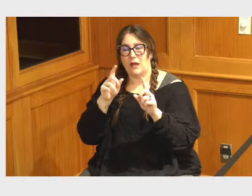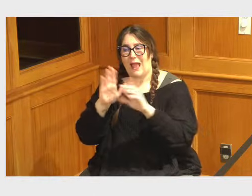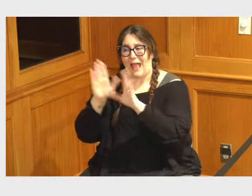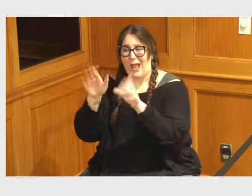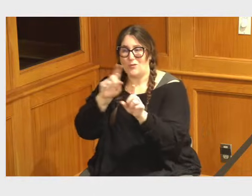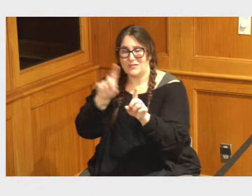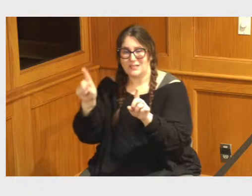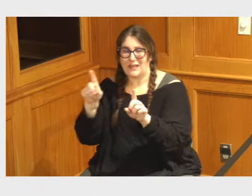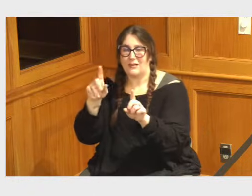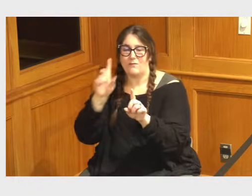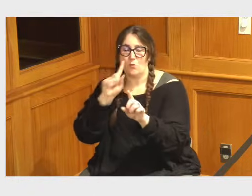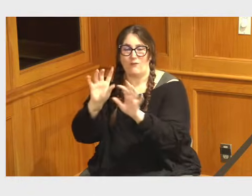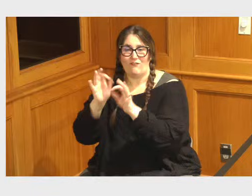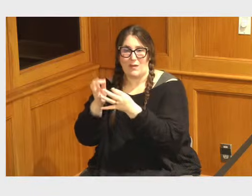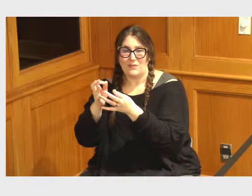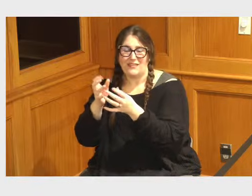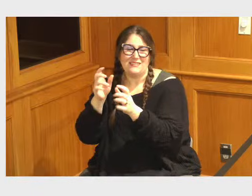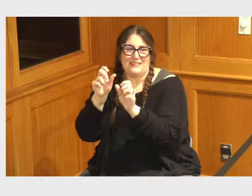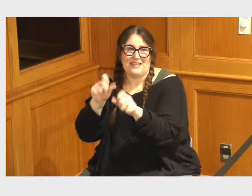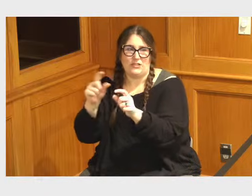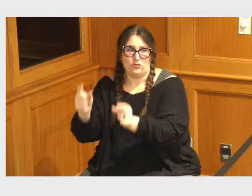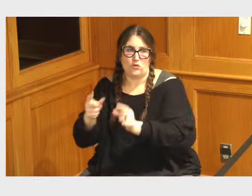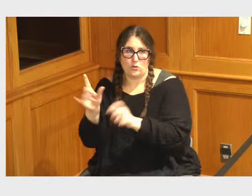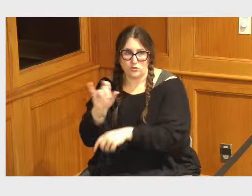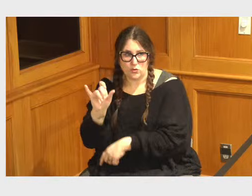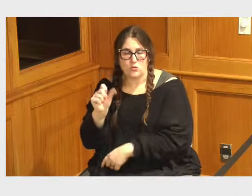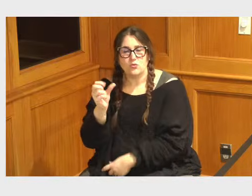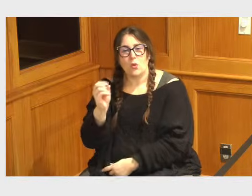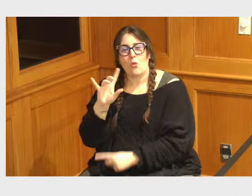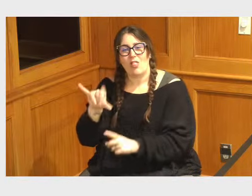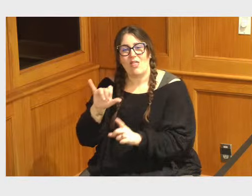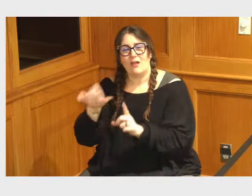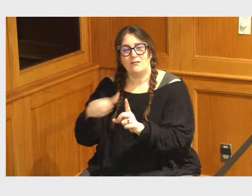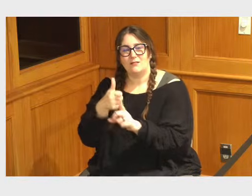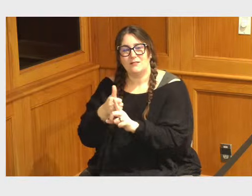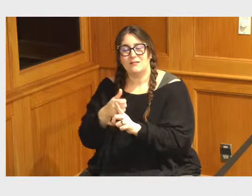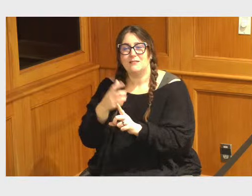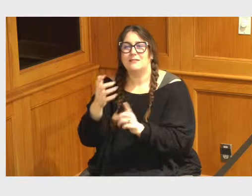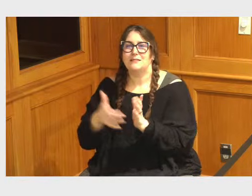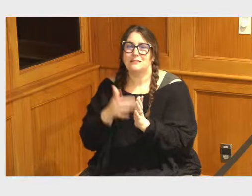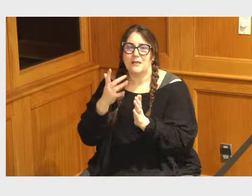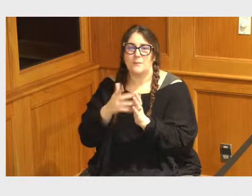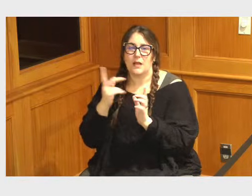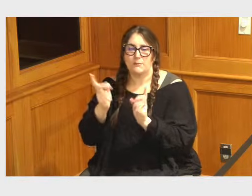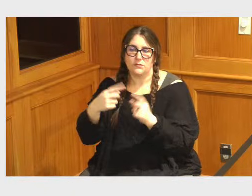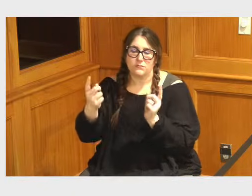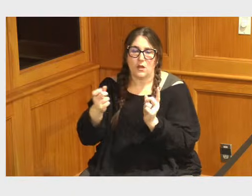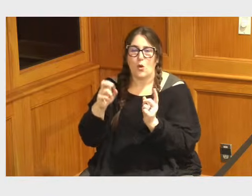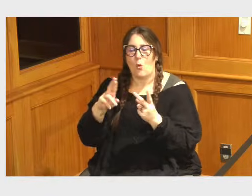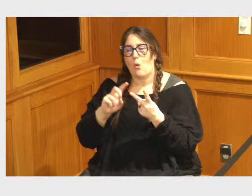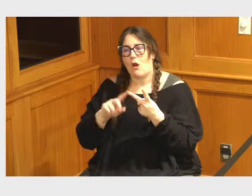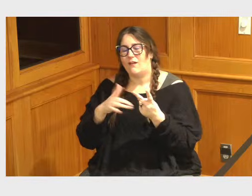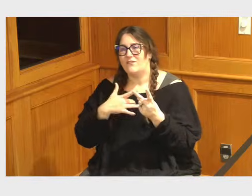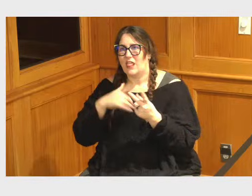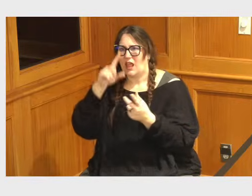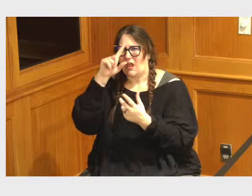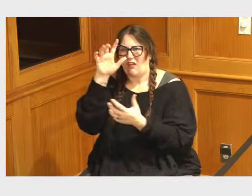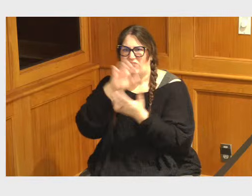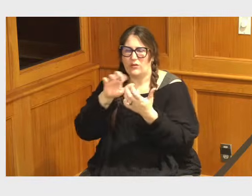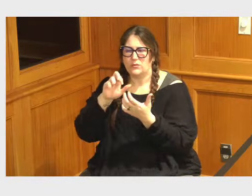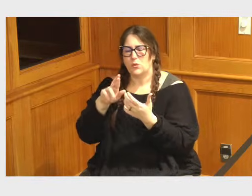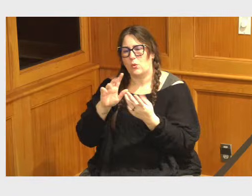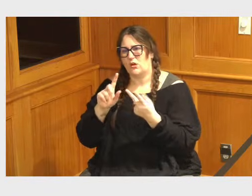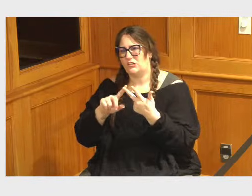that's made harder by sometimes there's opposition or confusion or unease about it. And I think that